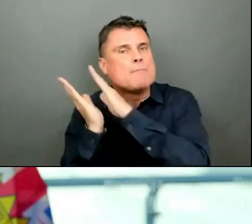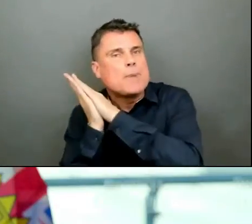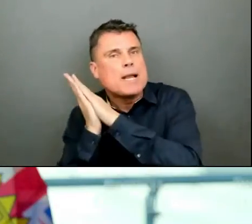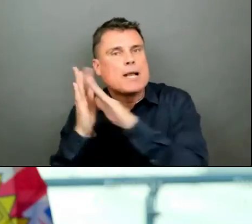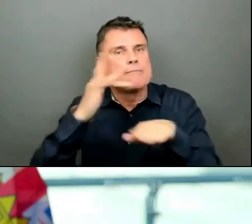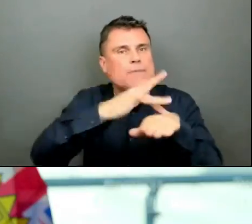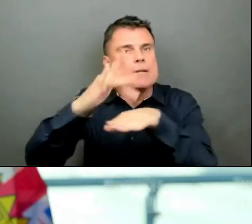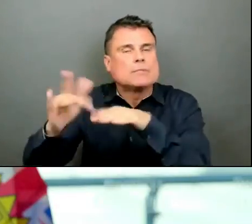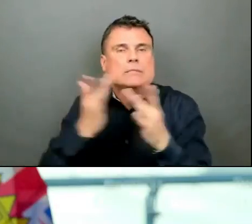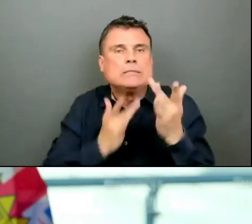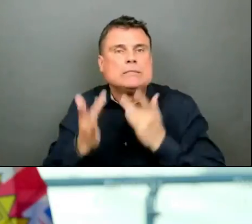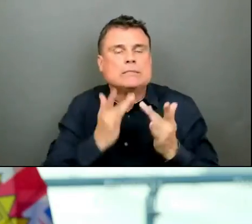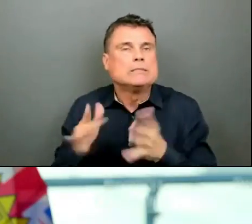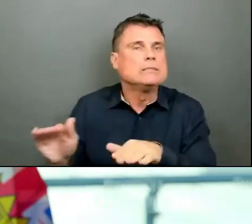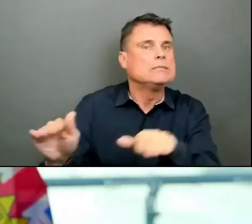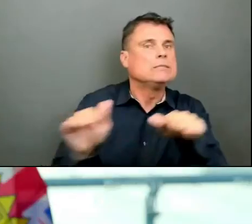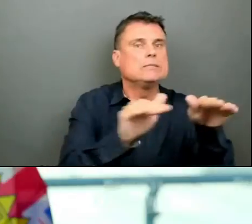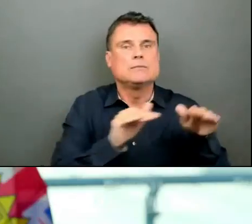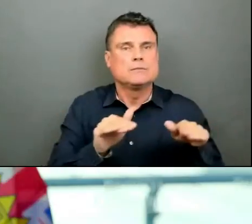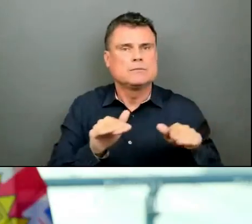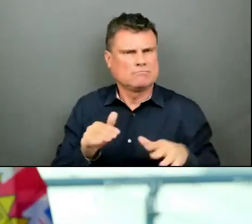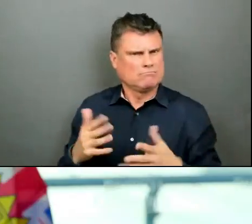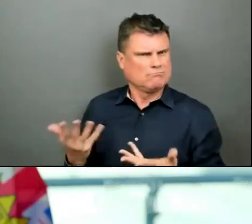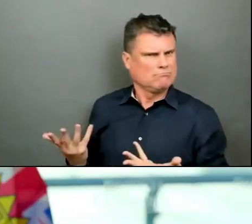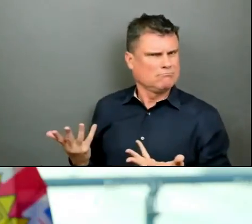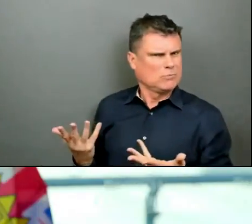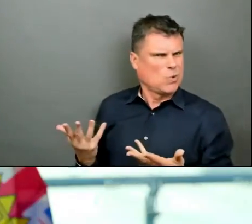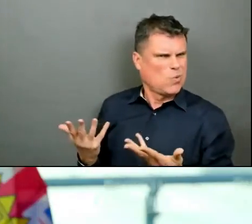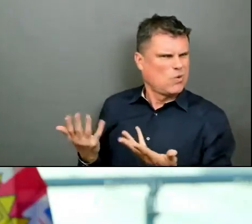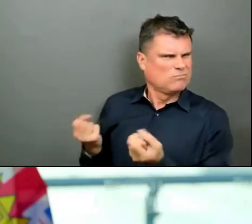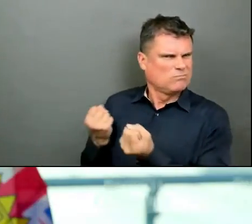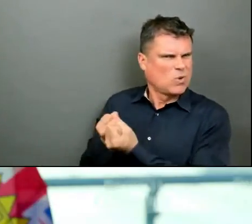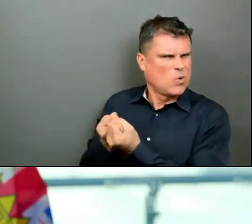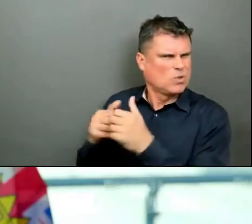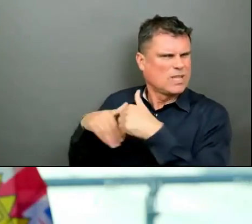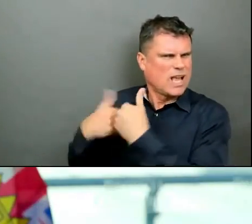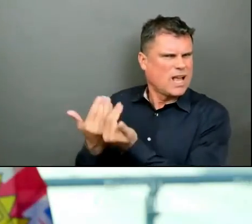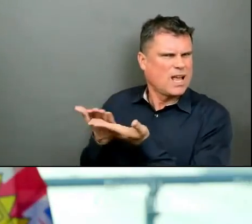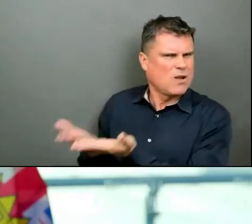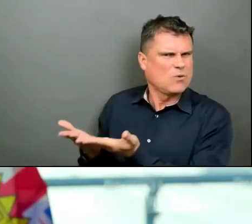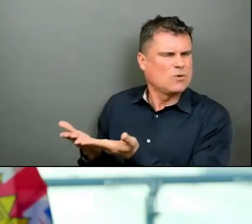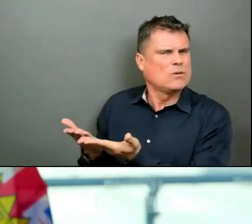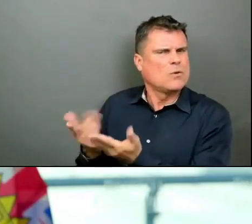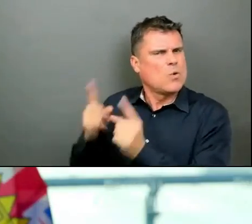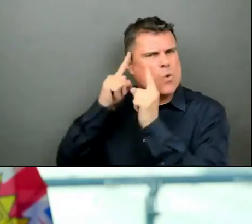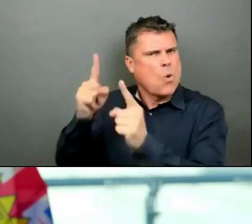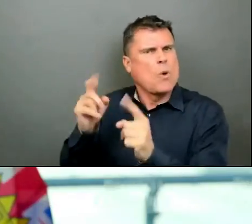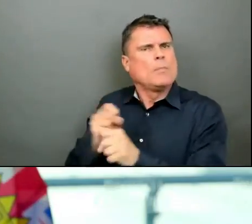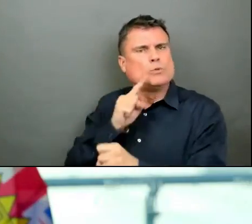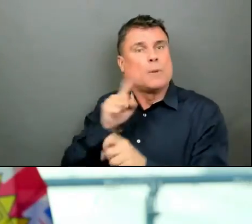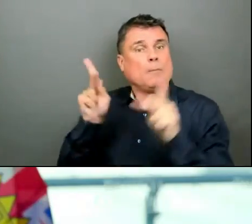on what kind of support are they getting to try to make sure everybody who needs care